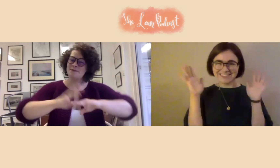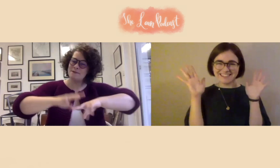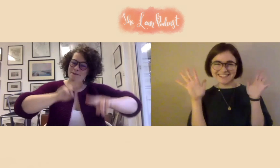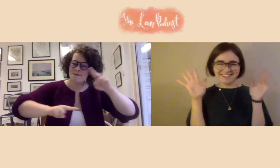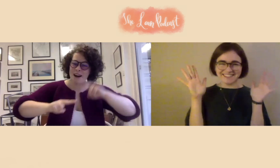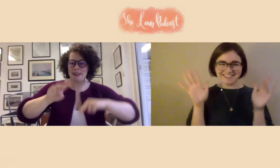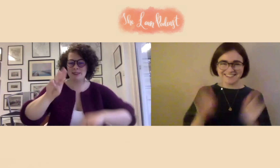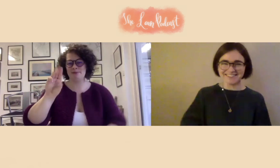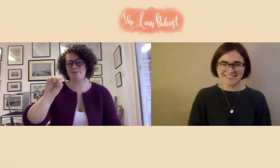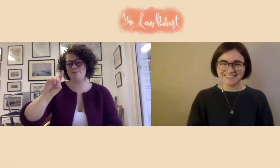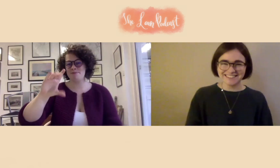I'm so excited.